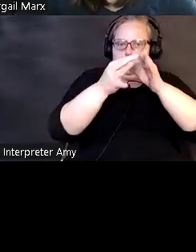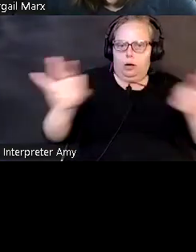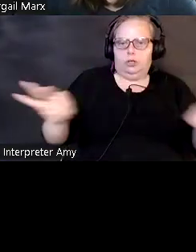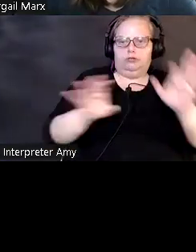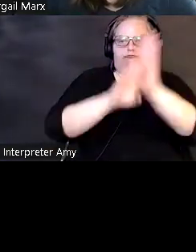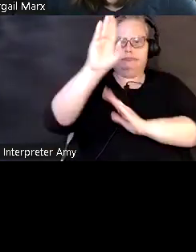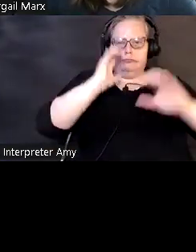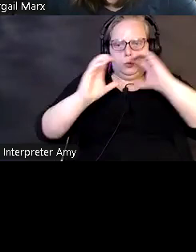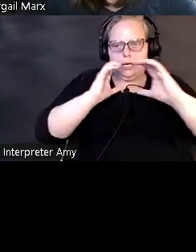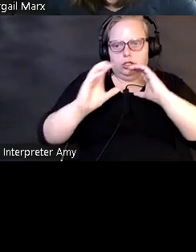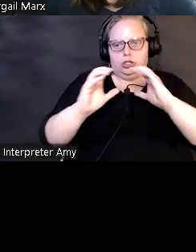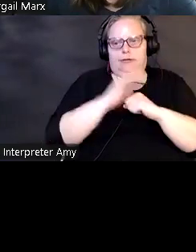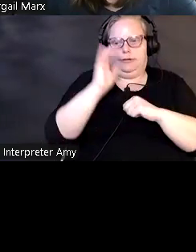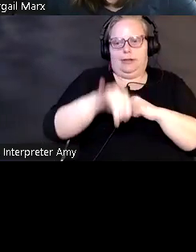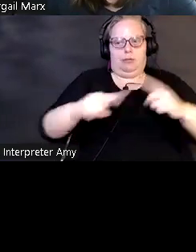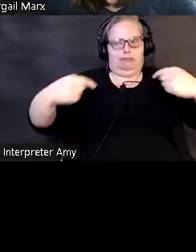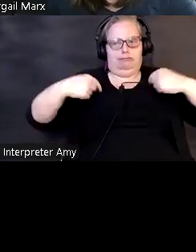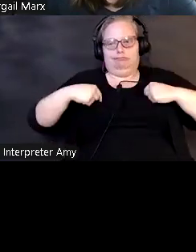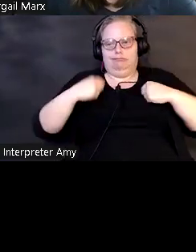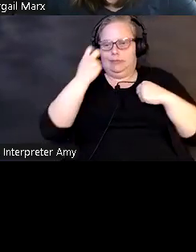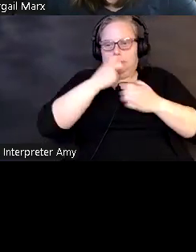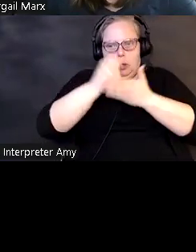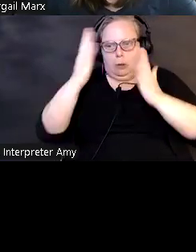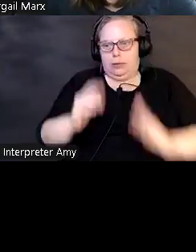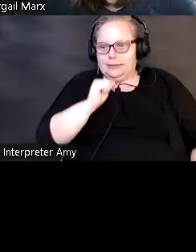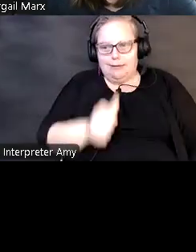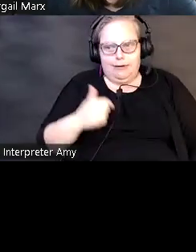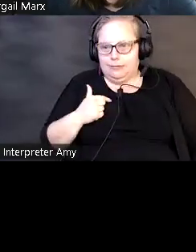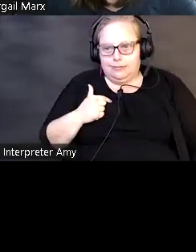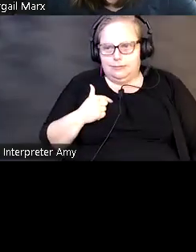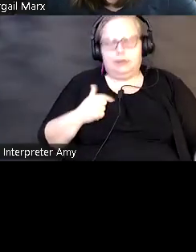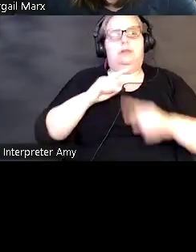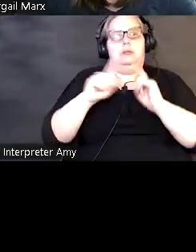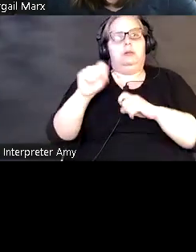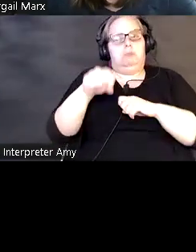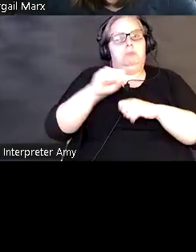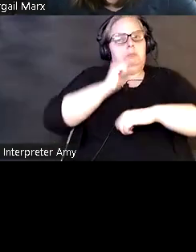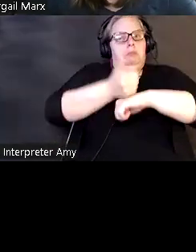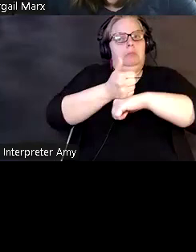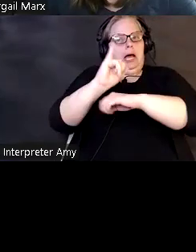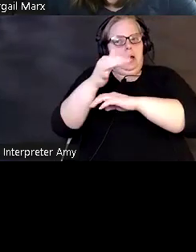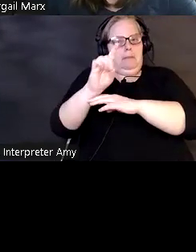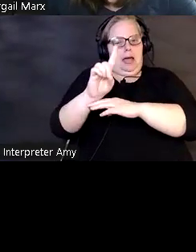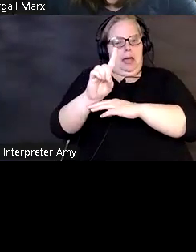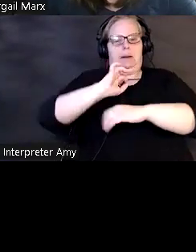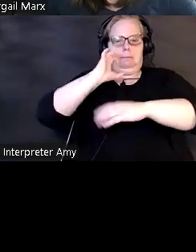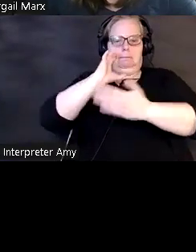whereas I'm not a speech language pathologist, and yes, I can set an iPad up with pictures and words,